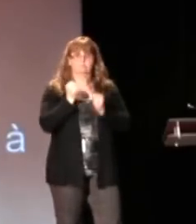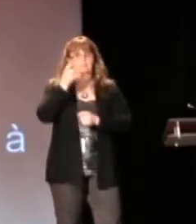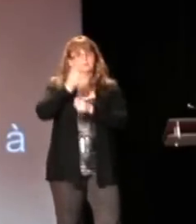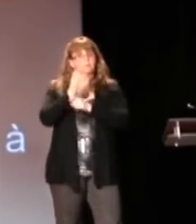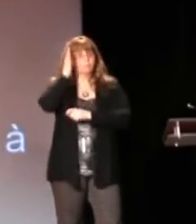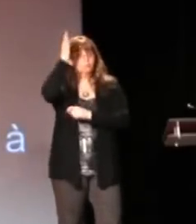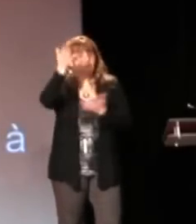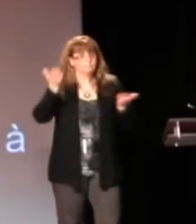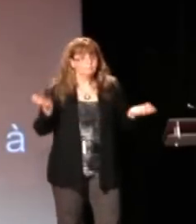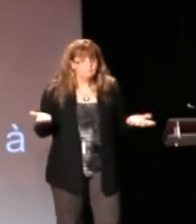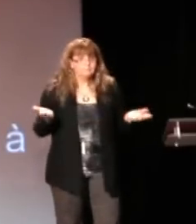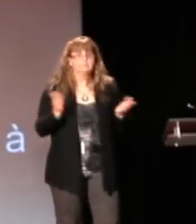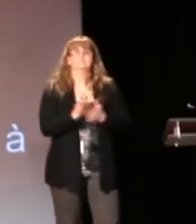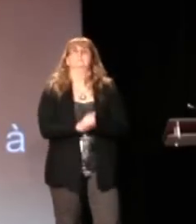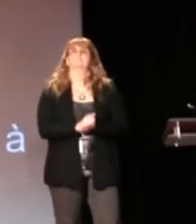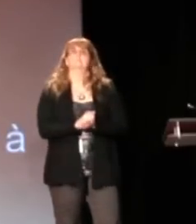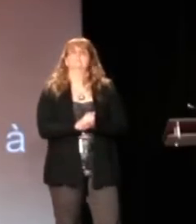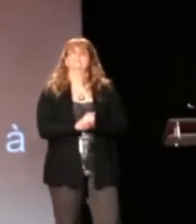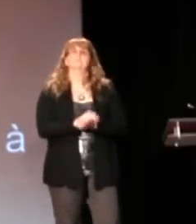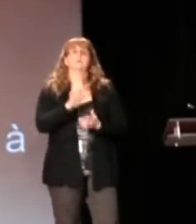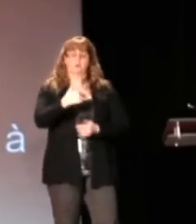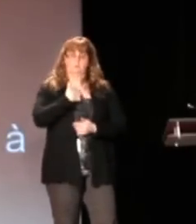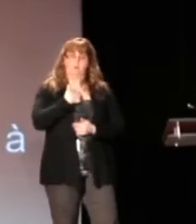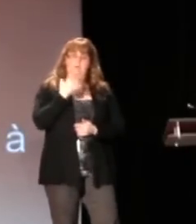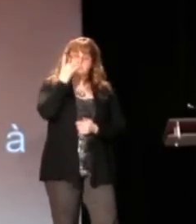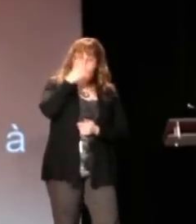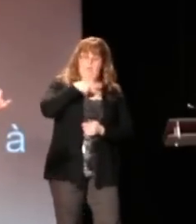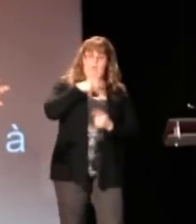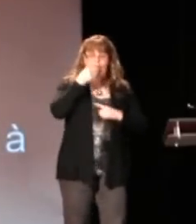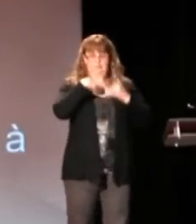....and be able to teach their device their own way of speaking.